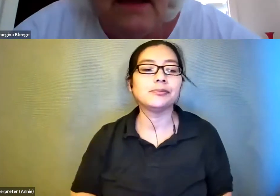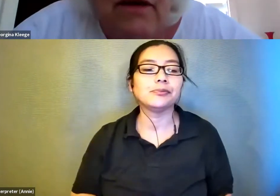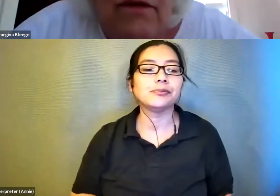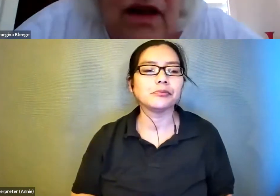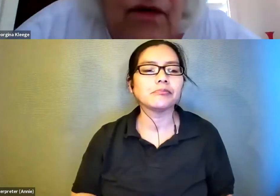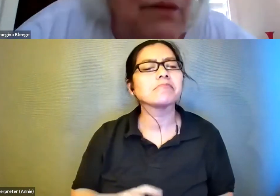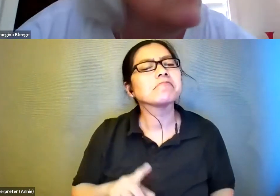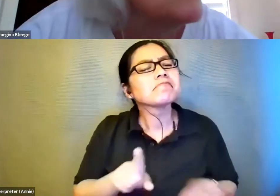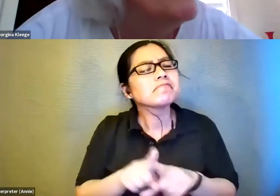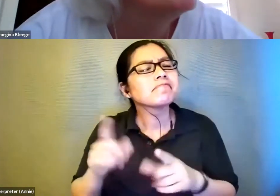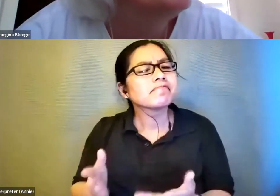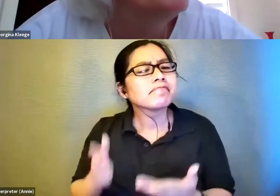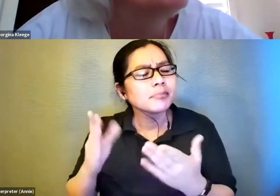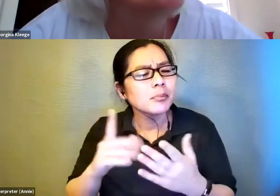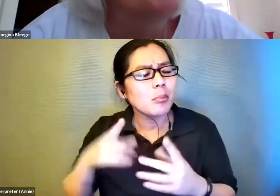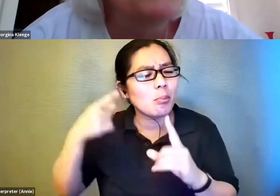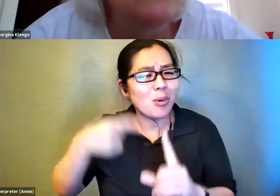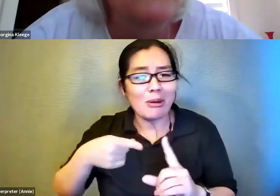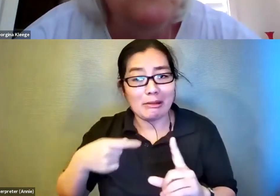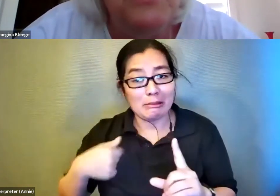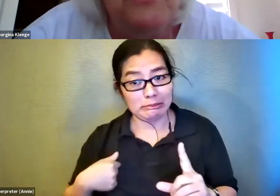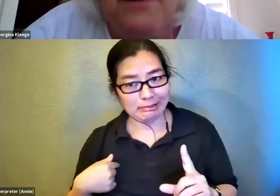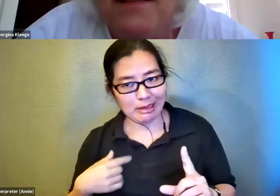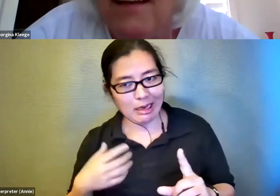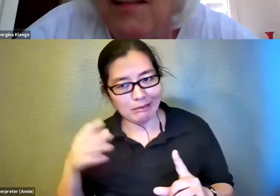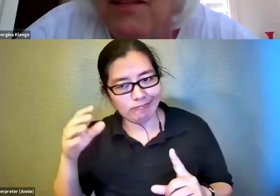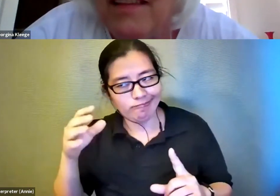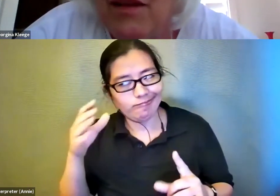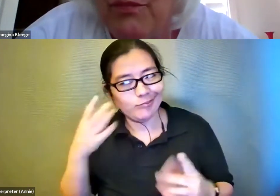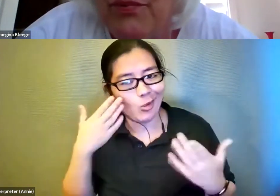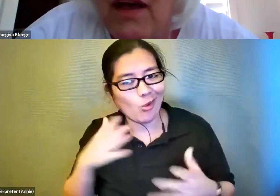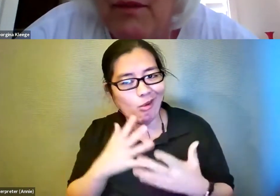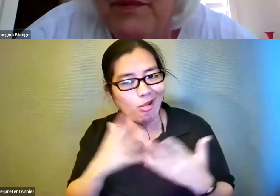, I don't know that much about comics, but what I do know I'll bring up.